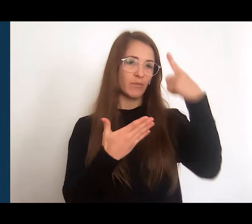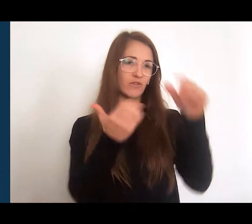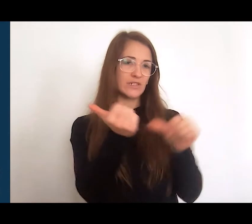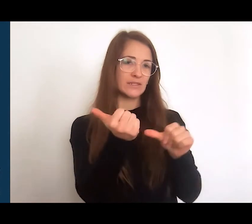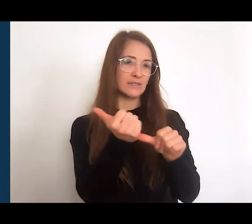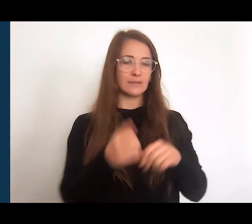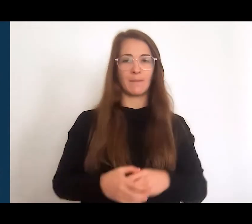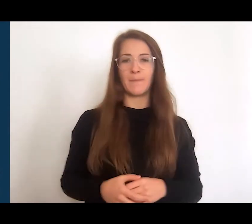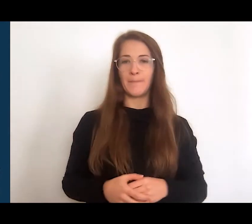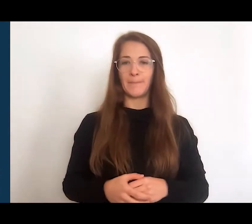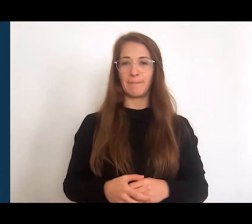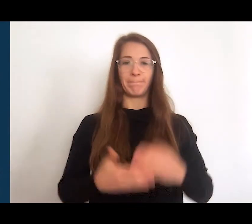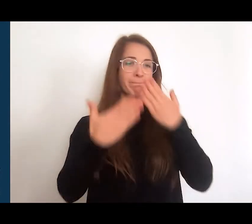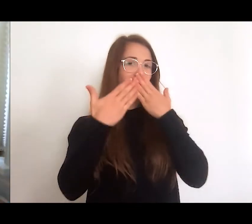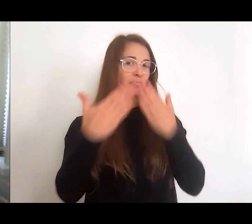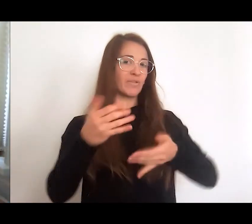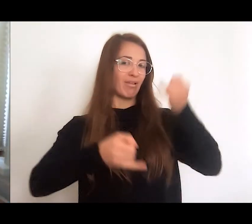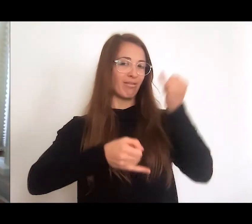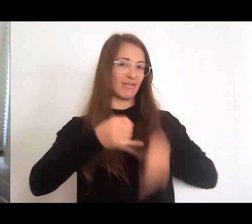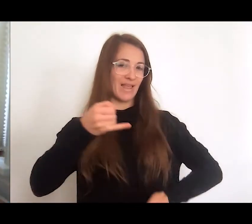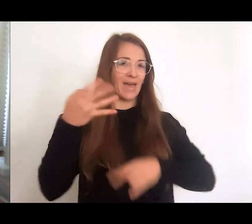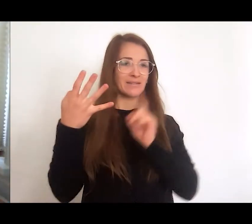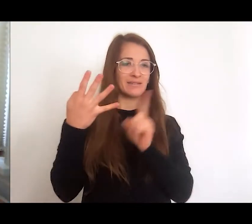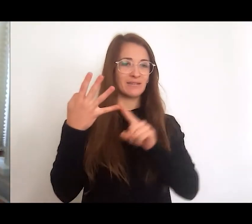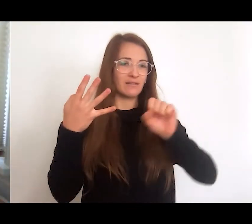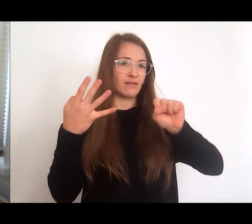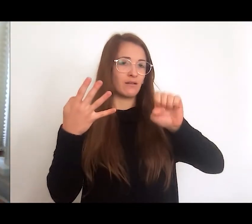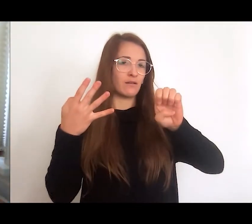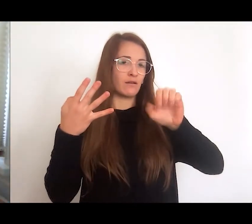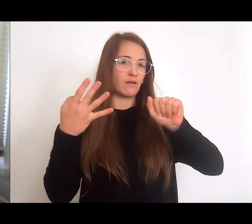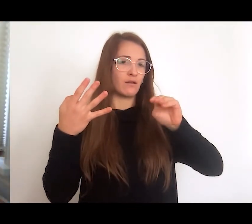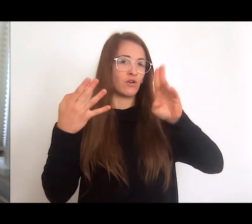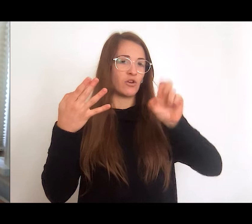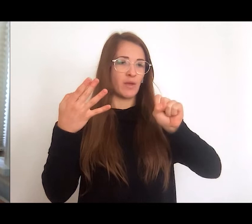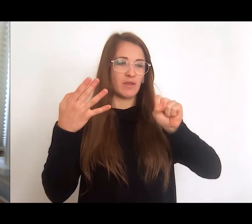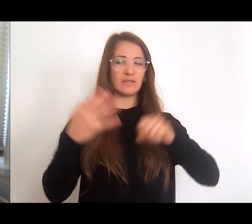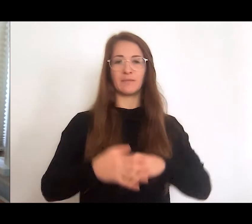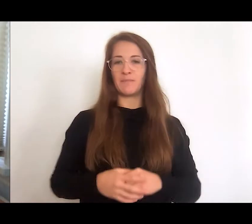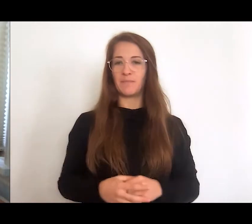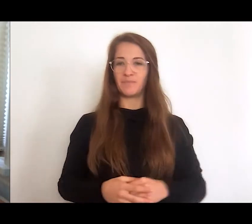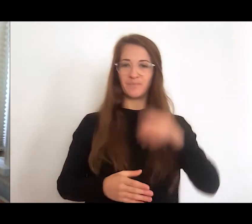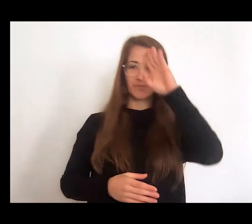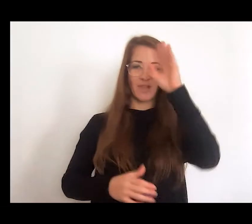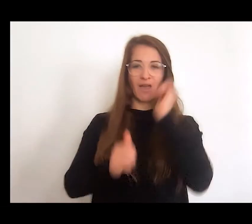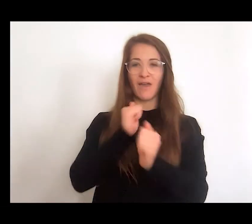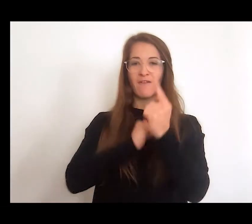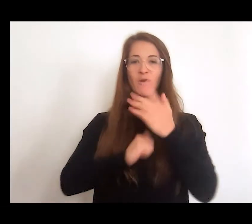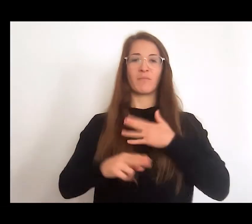PROGRAMS FOR ASSISTANCE. THANK YOU. LAST BUT NOT LEAST, SEAMUS.